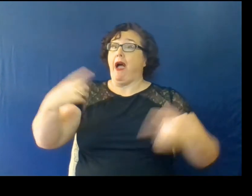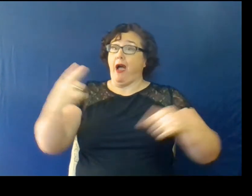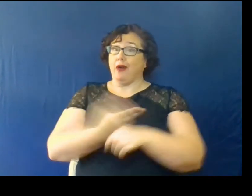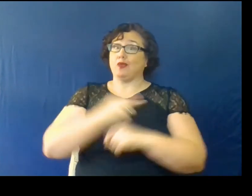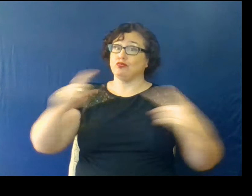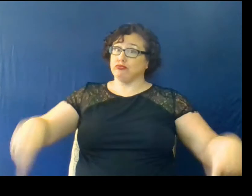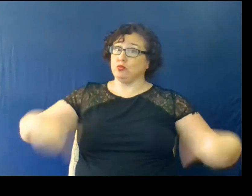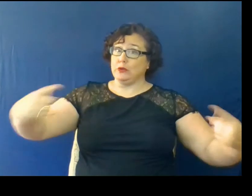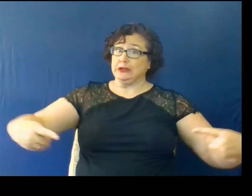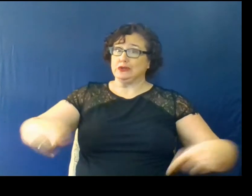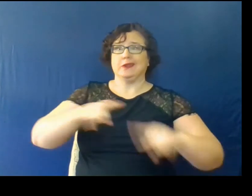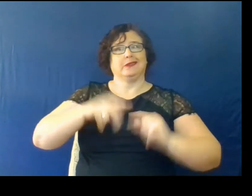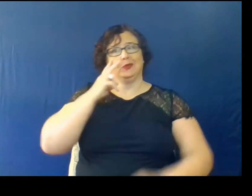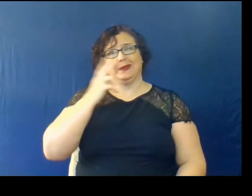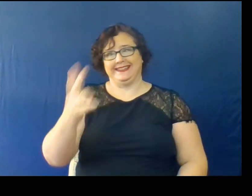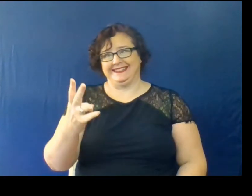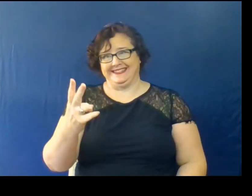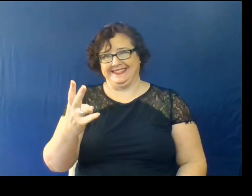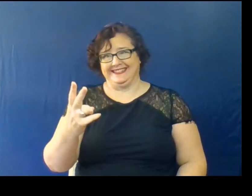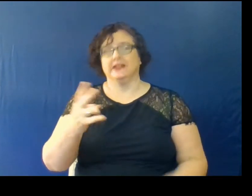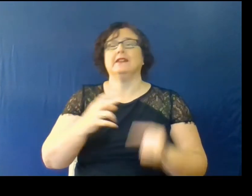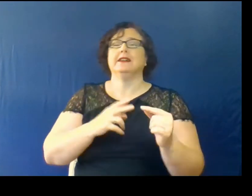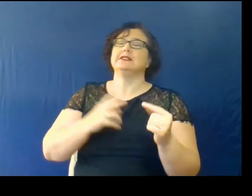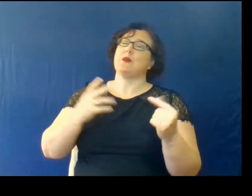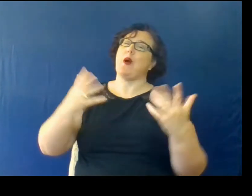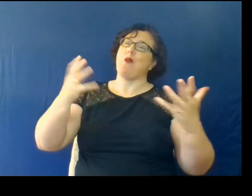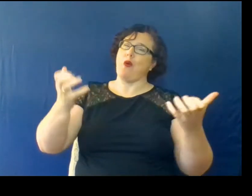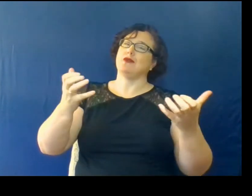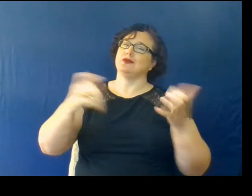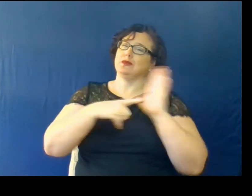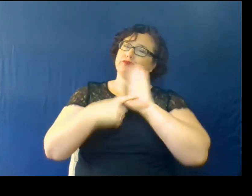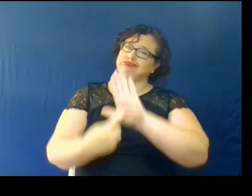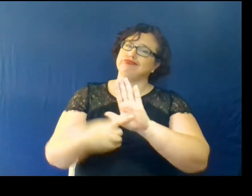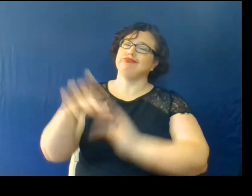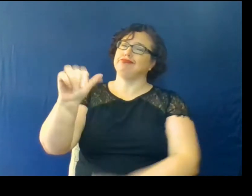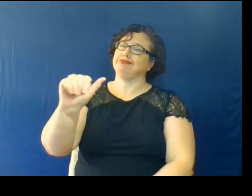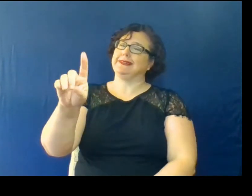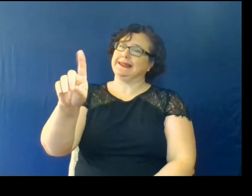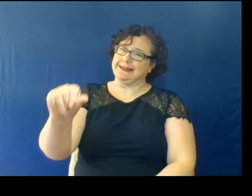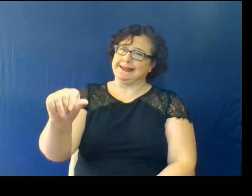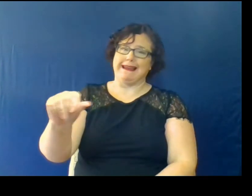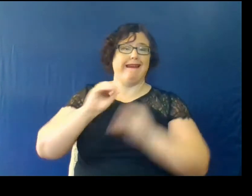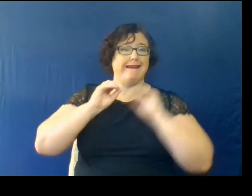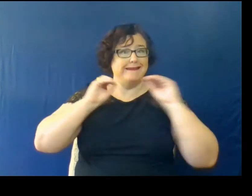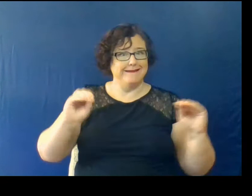sure that we keep the spirit of the ADA alive. That "Nothing about us without us" is always